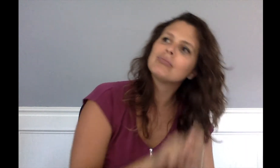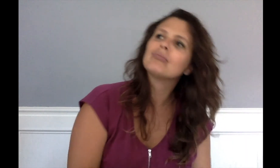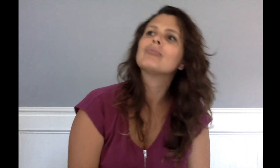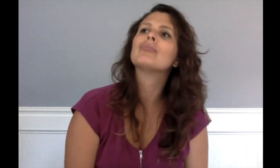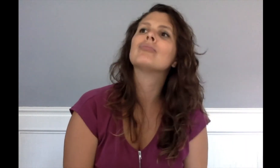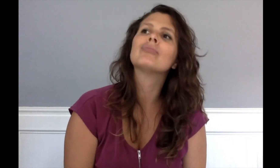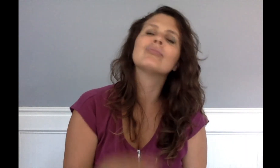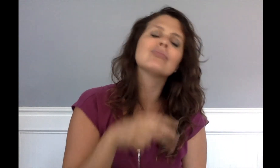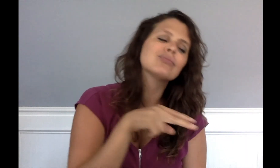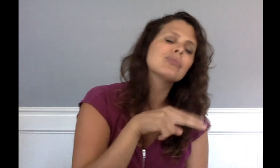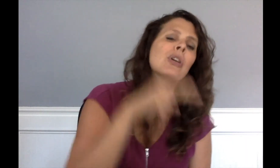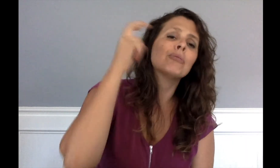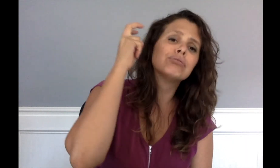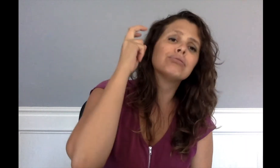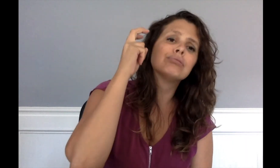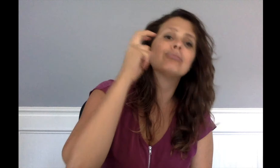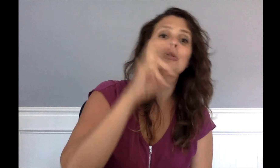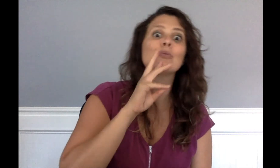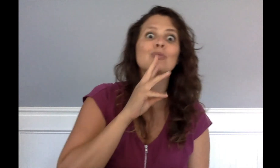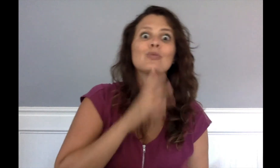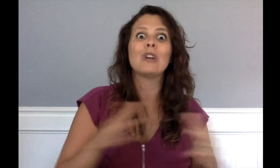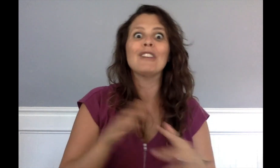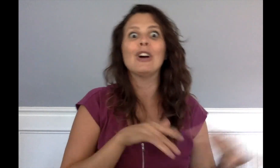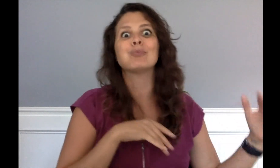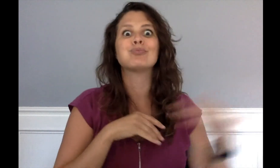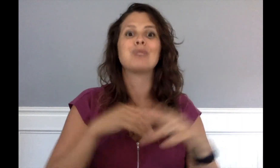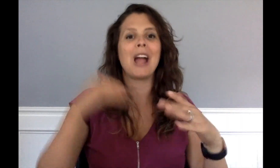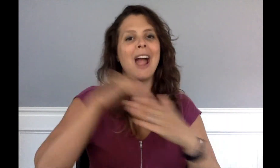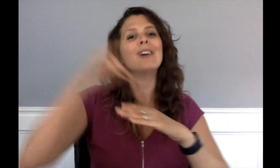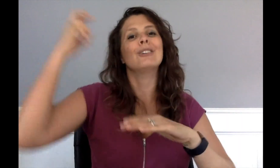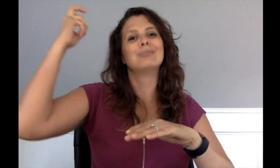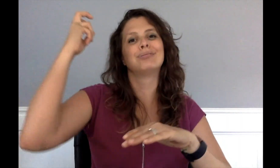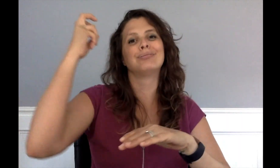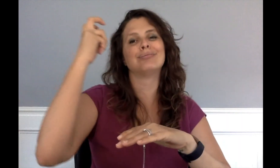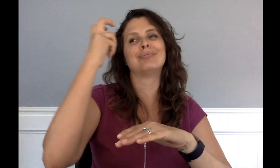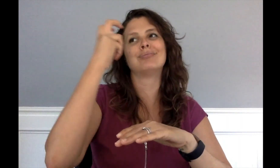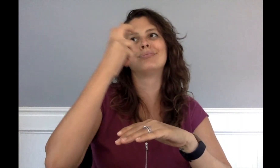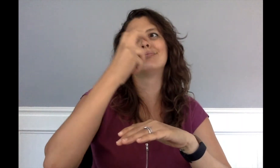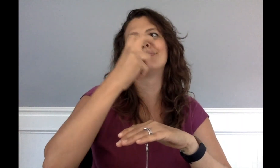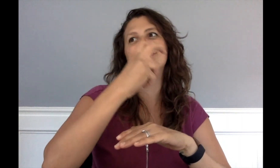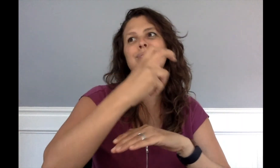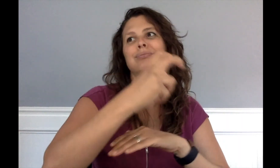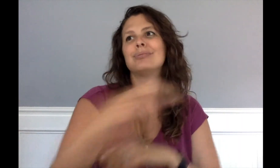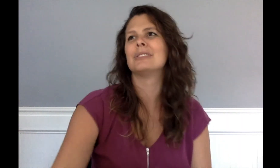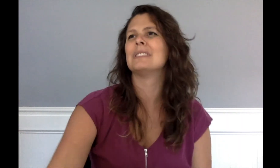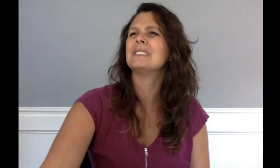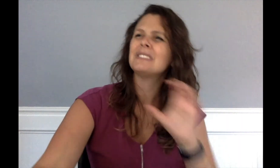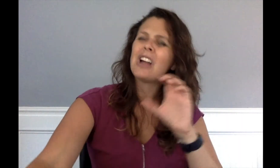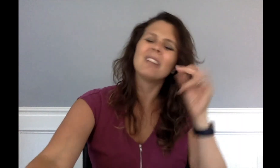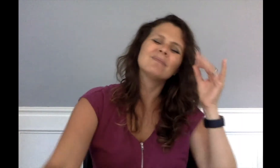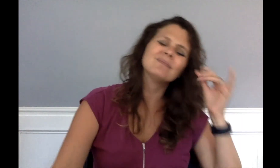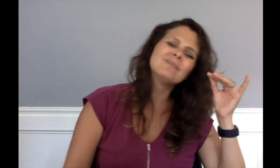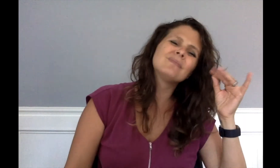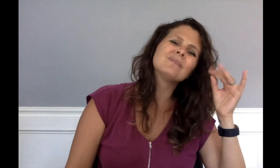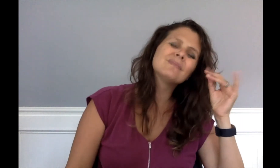gondola pitched over the water. Charlie couldn't stop